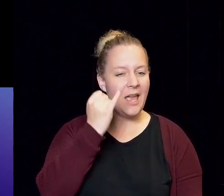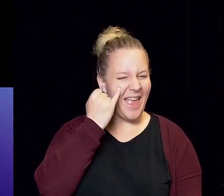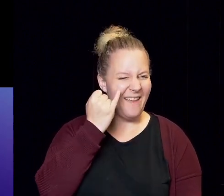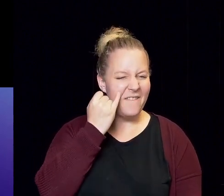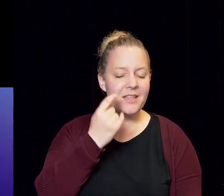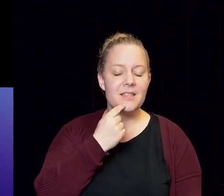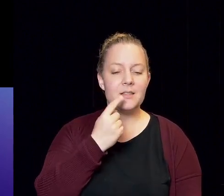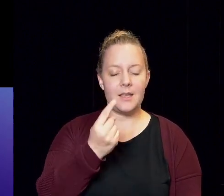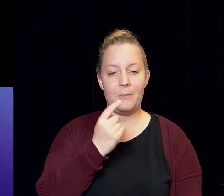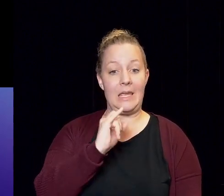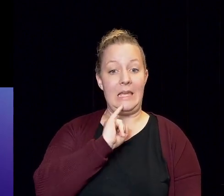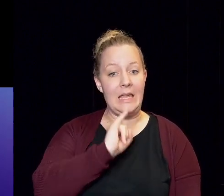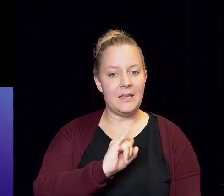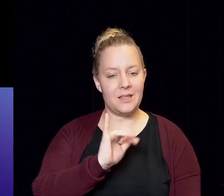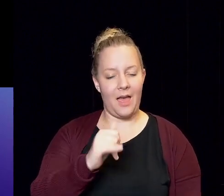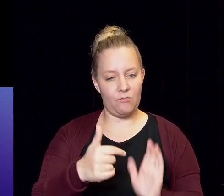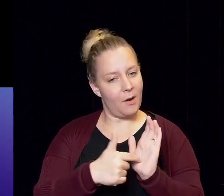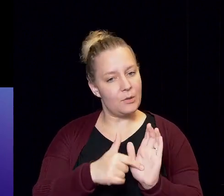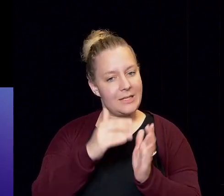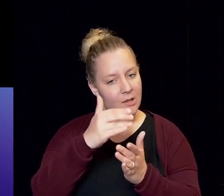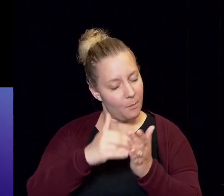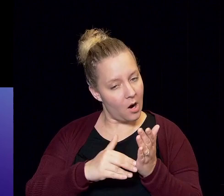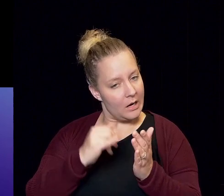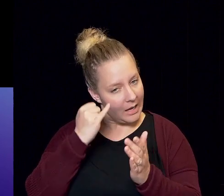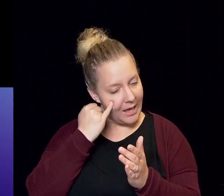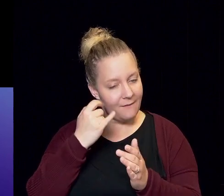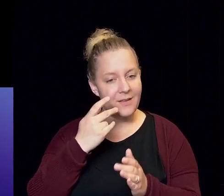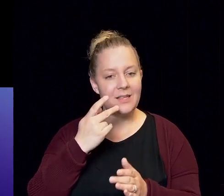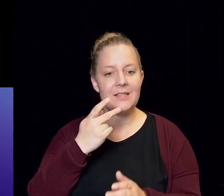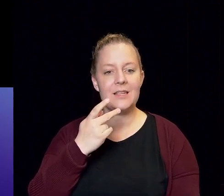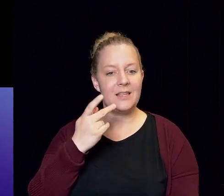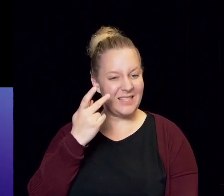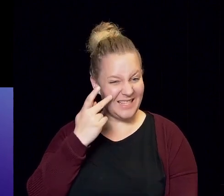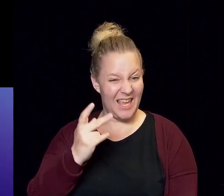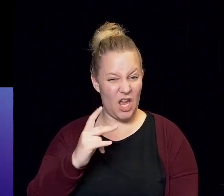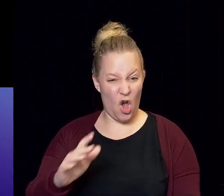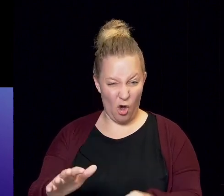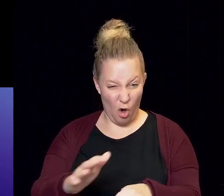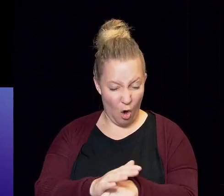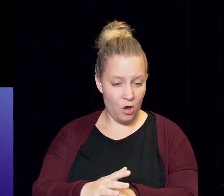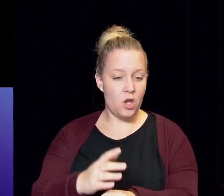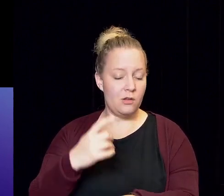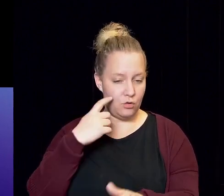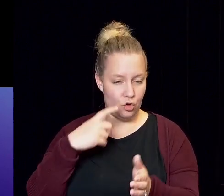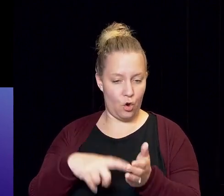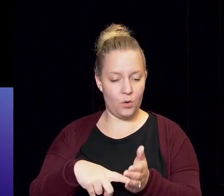represents the part. And then, if we see "whole", you will also notice the word "of" attached with